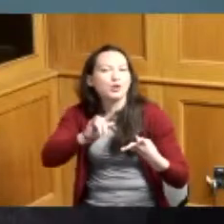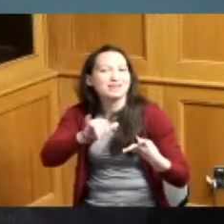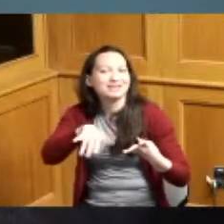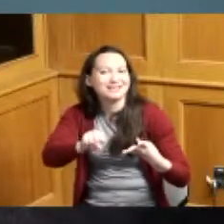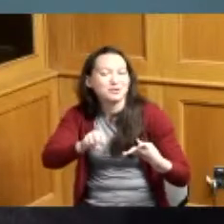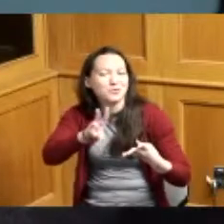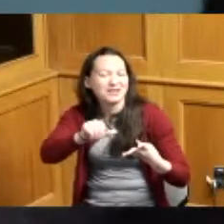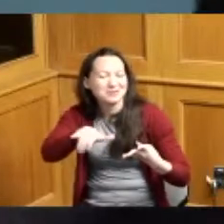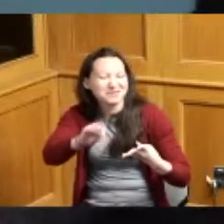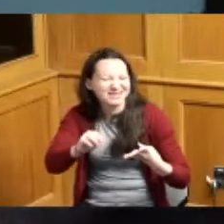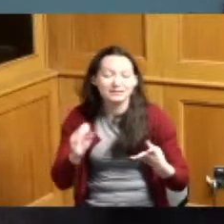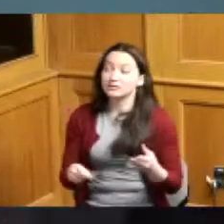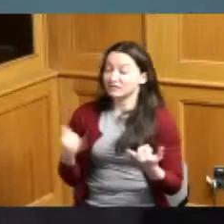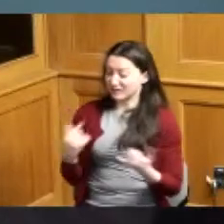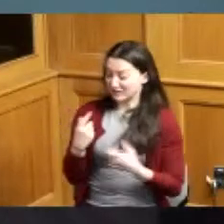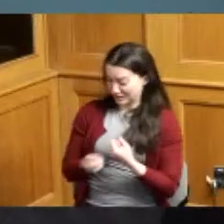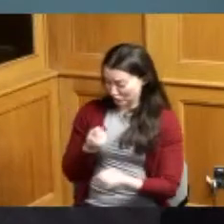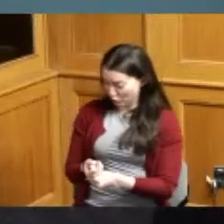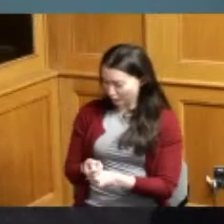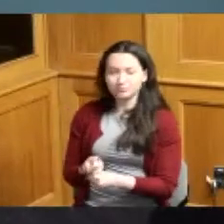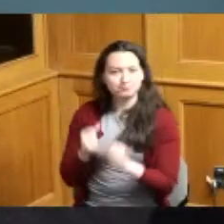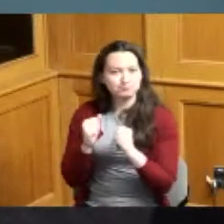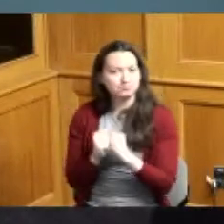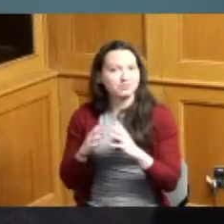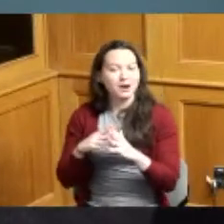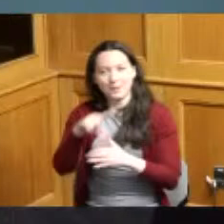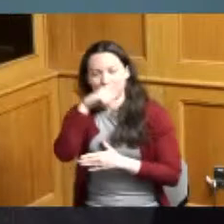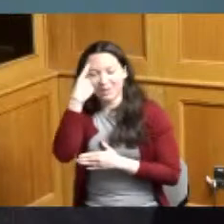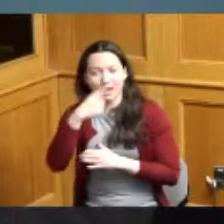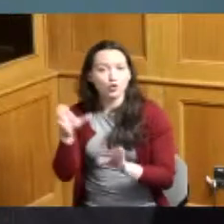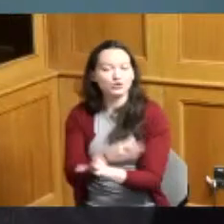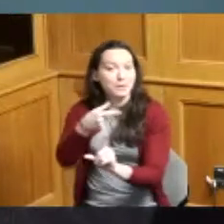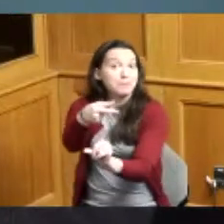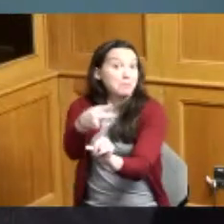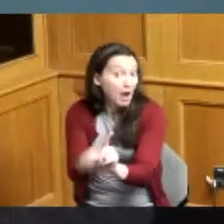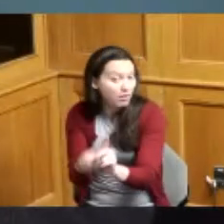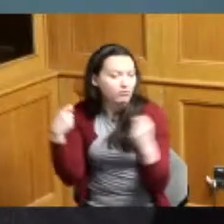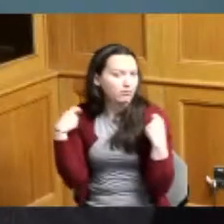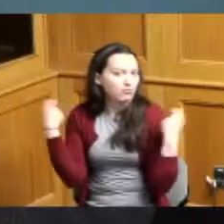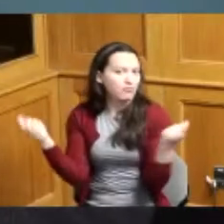and this year we were able to have the kickoff black music month celebration because June is